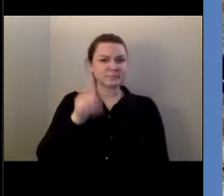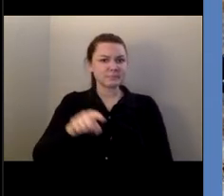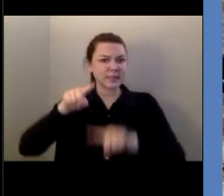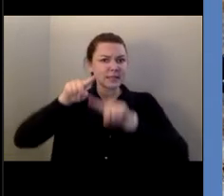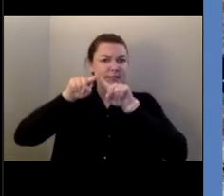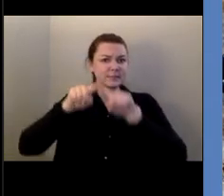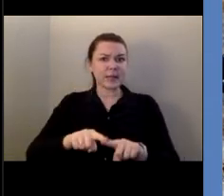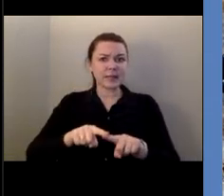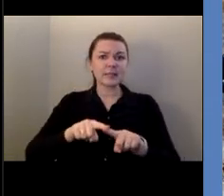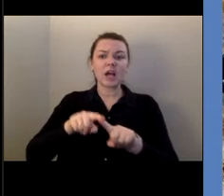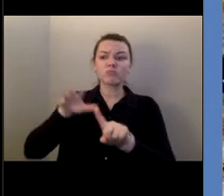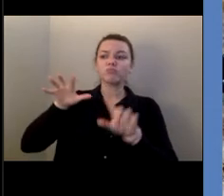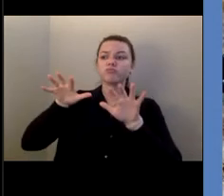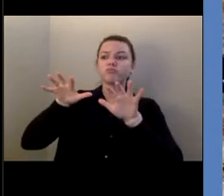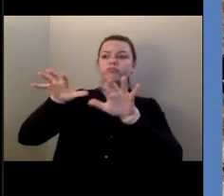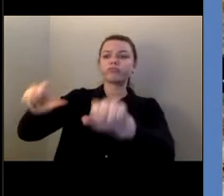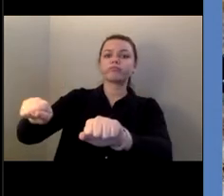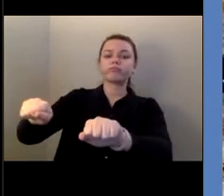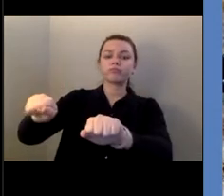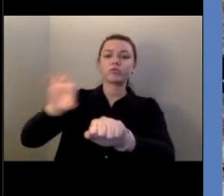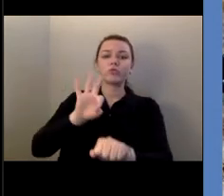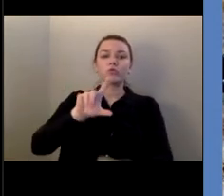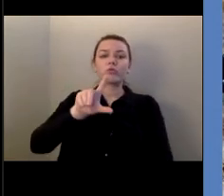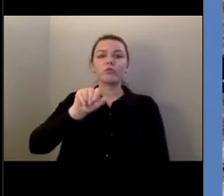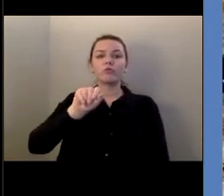on capturing floating plankton to eat.